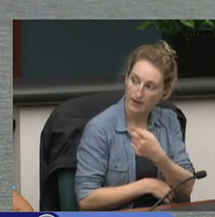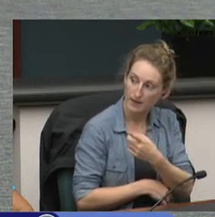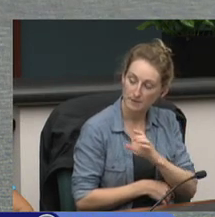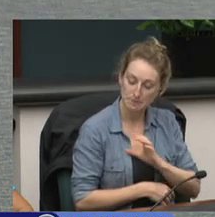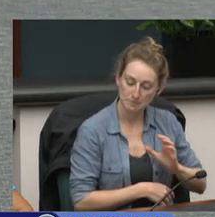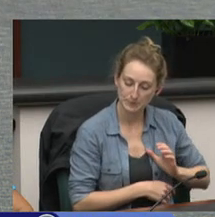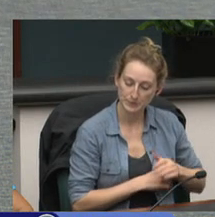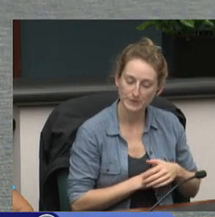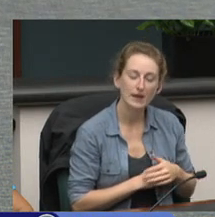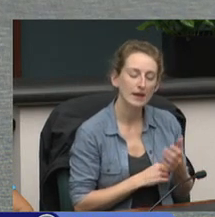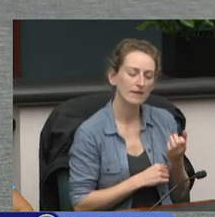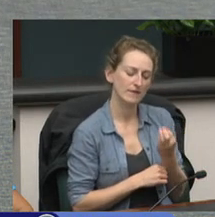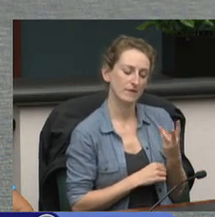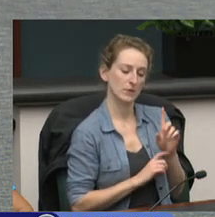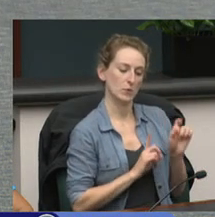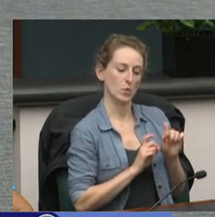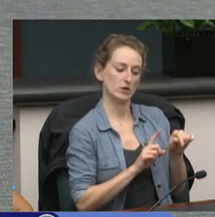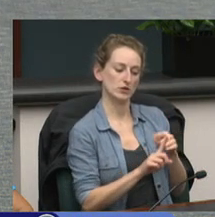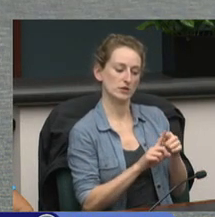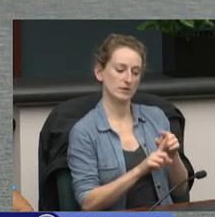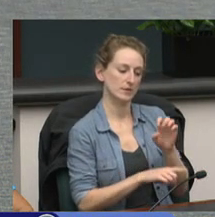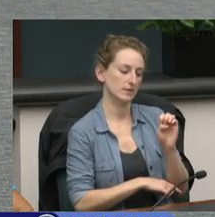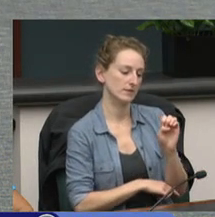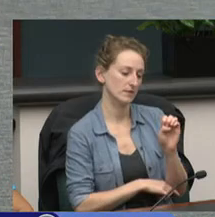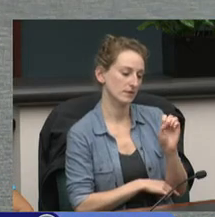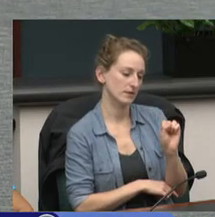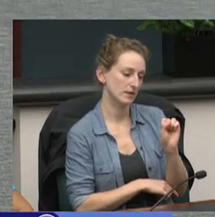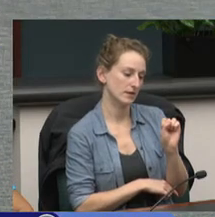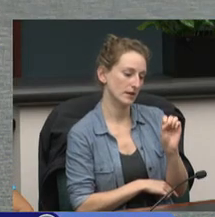maintenance of the easement is responsibilities of the property owner